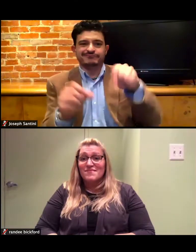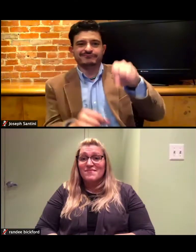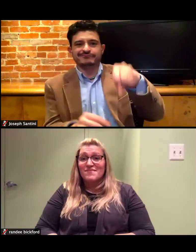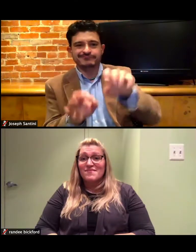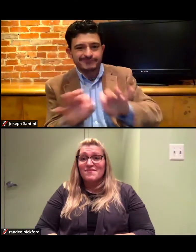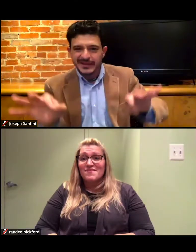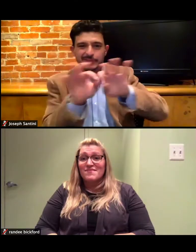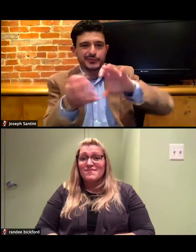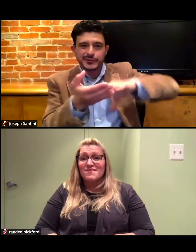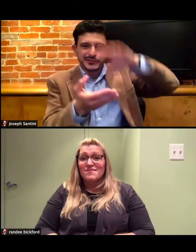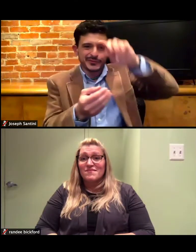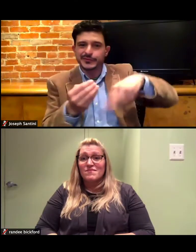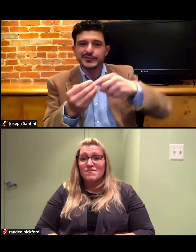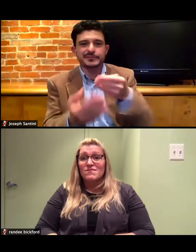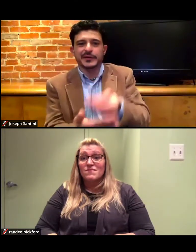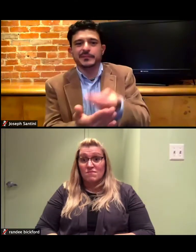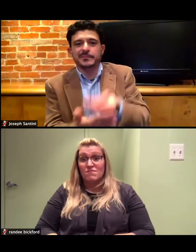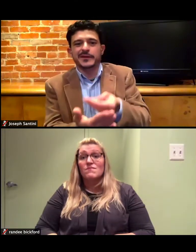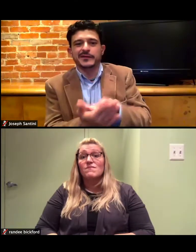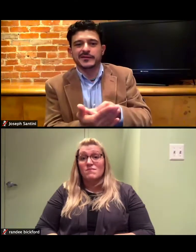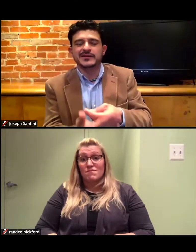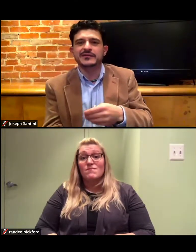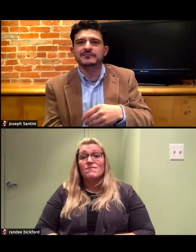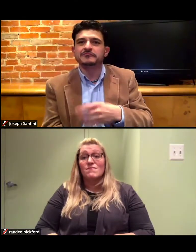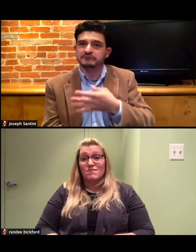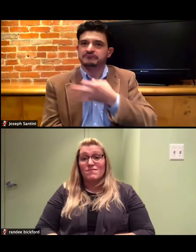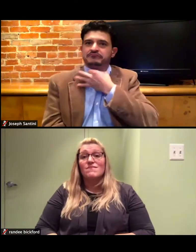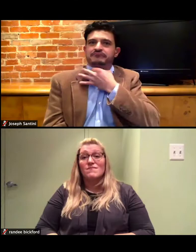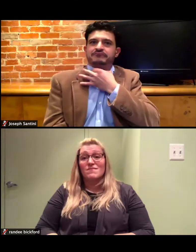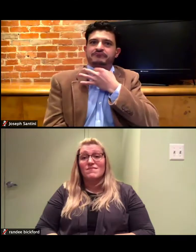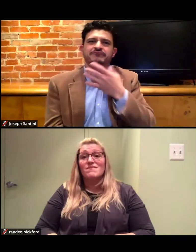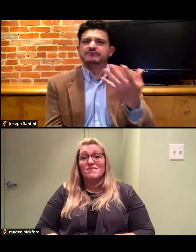Molly White has the comment, it's important to learn about money.